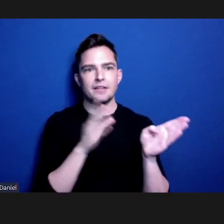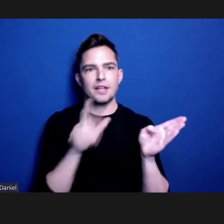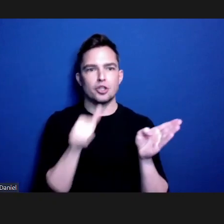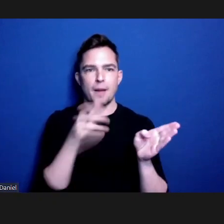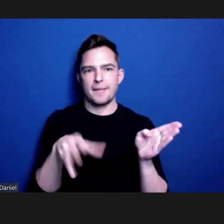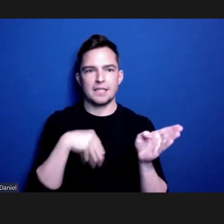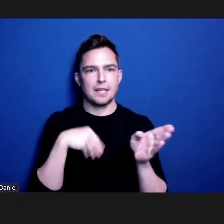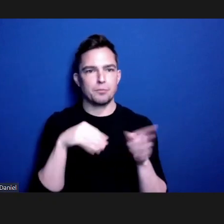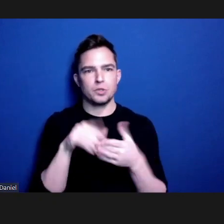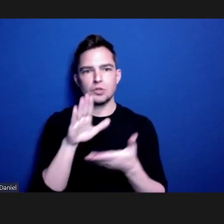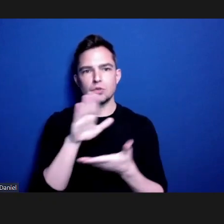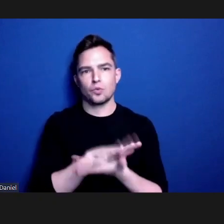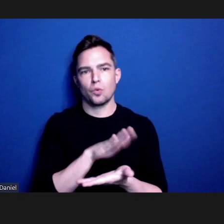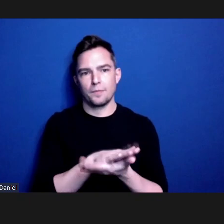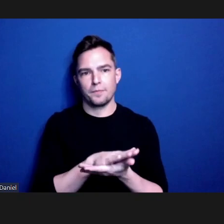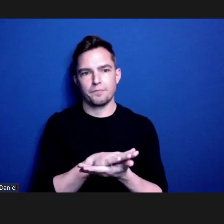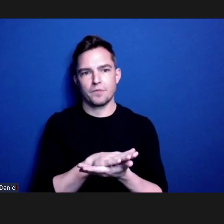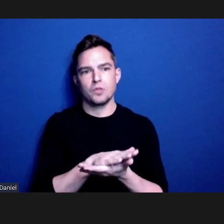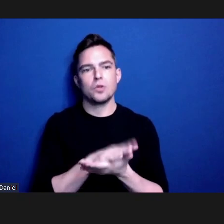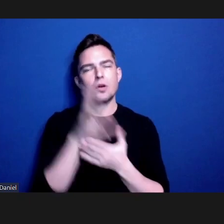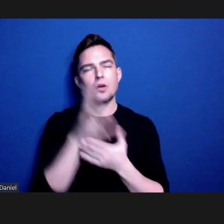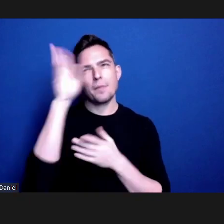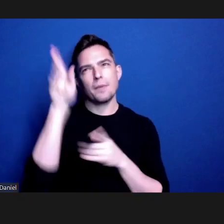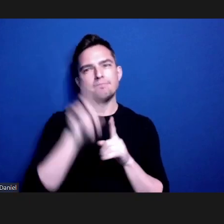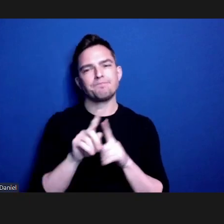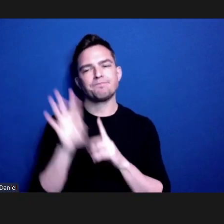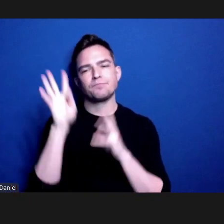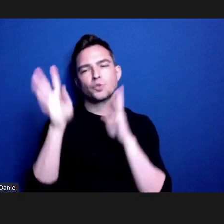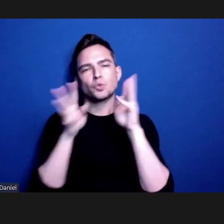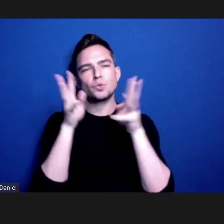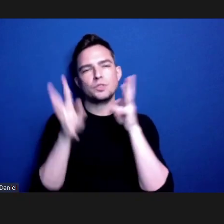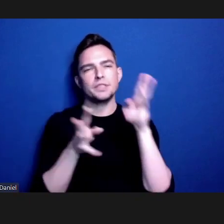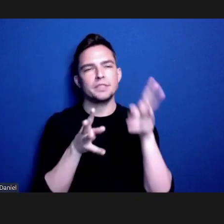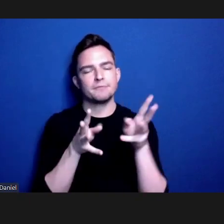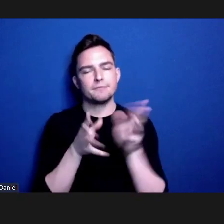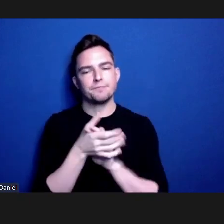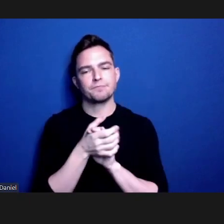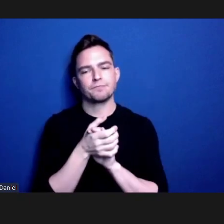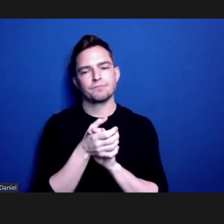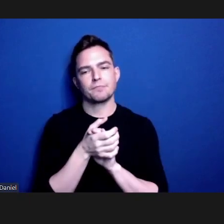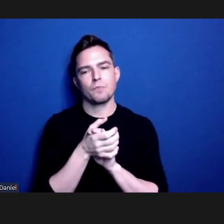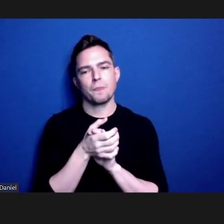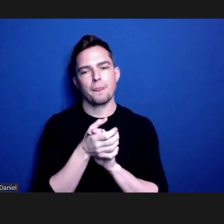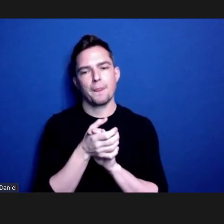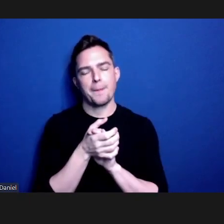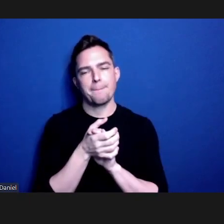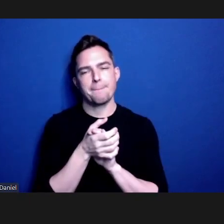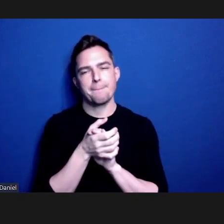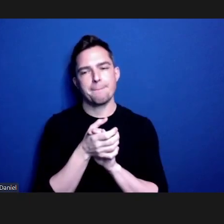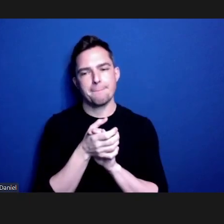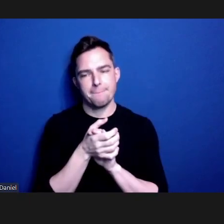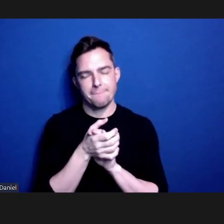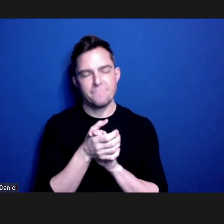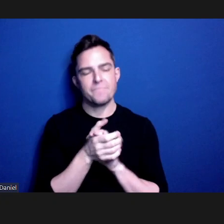I think that like coming up with creative and, you know, ways that are authentic to